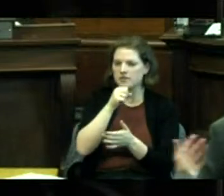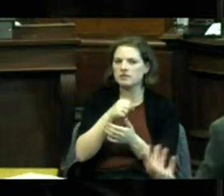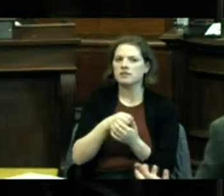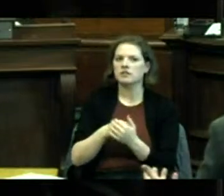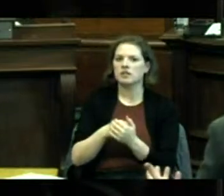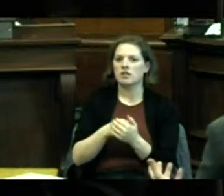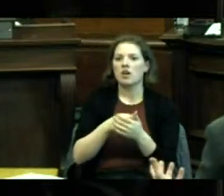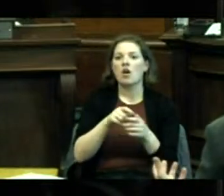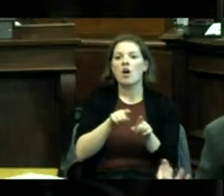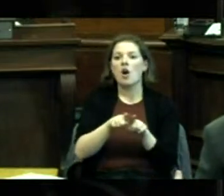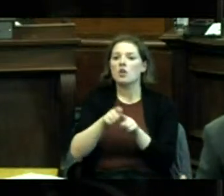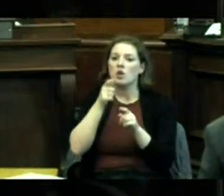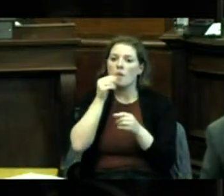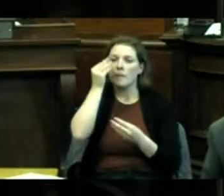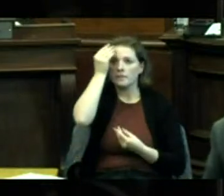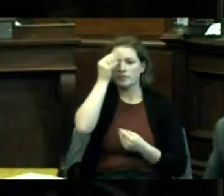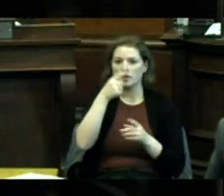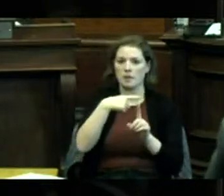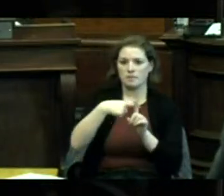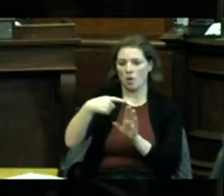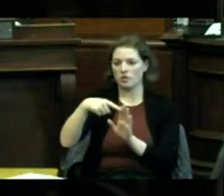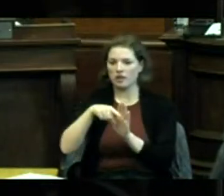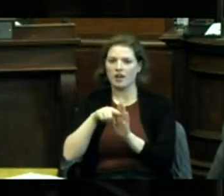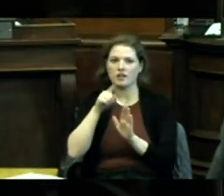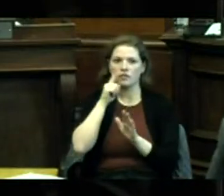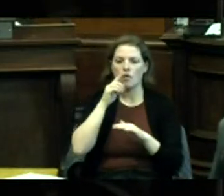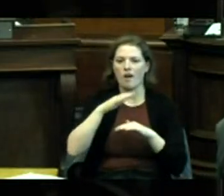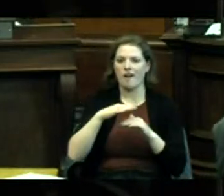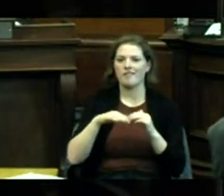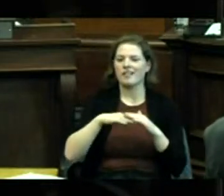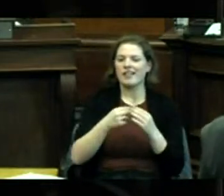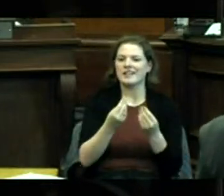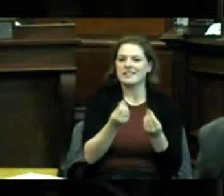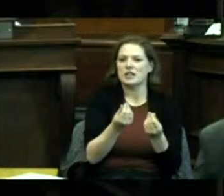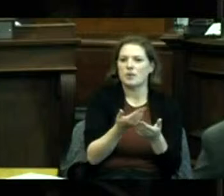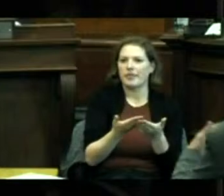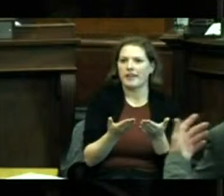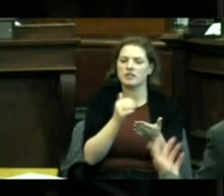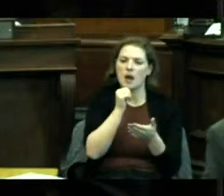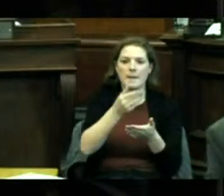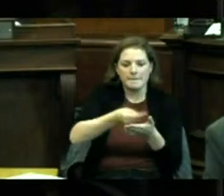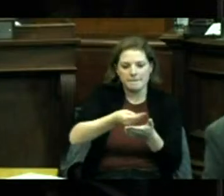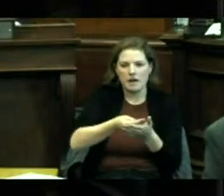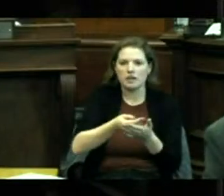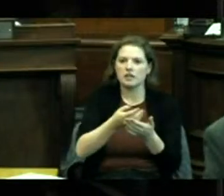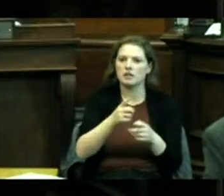make the most sense, apply cost estimates to them along with